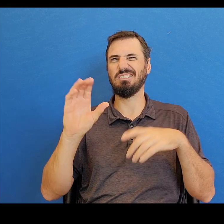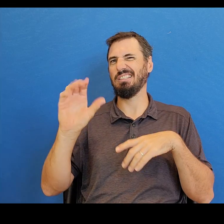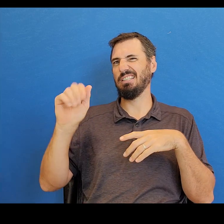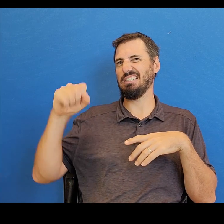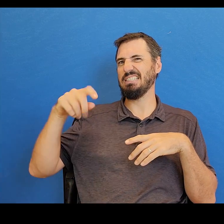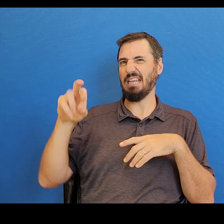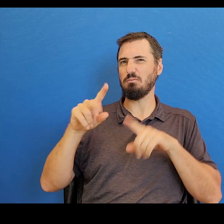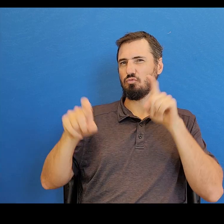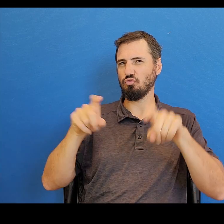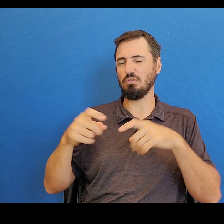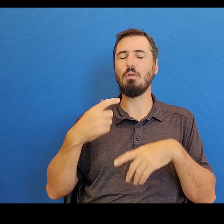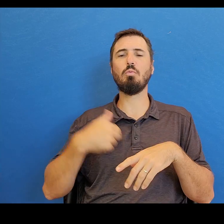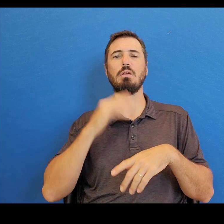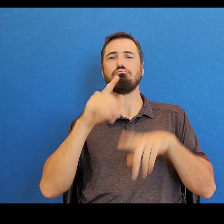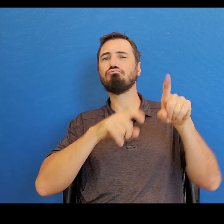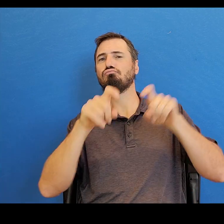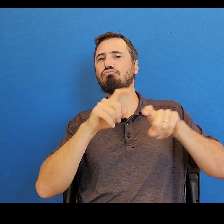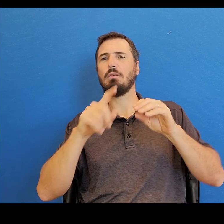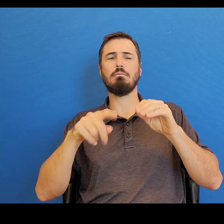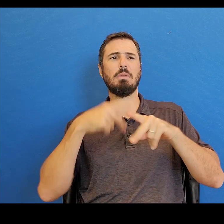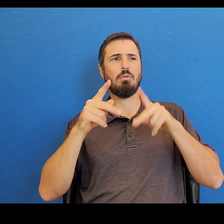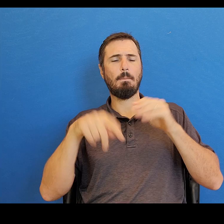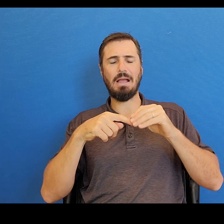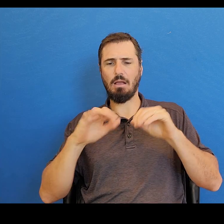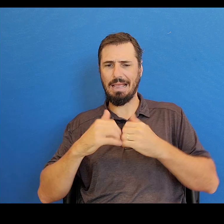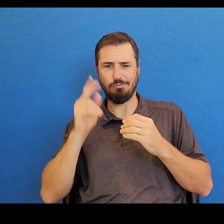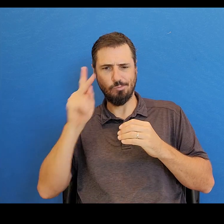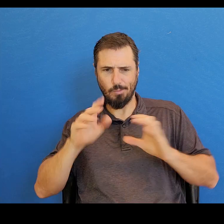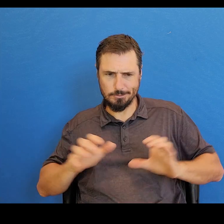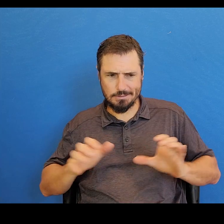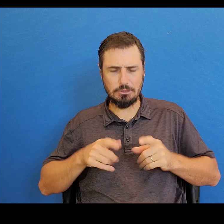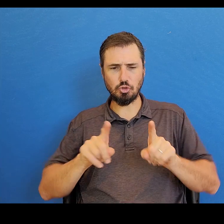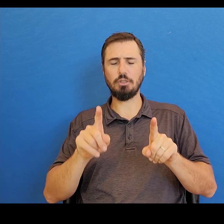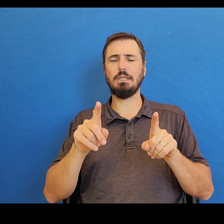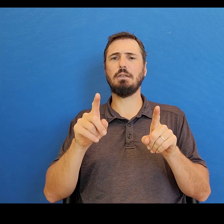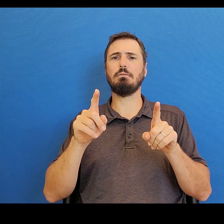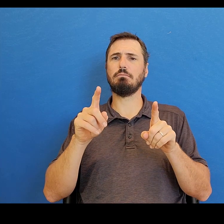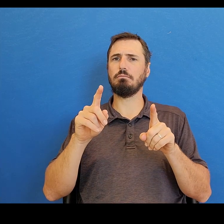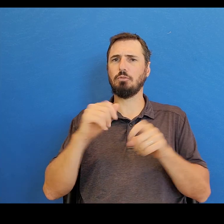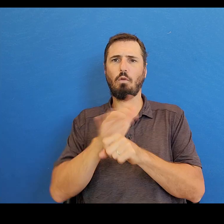community’s perception of Kauaʻi’s COVID-19 response and current household emergency preparedness.